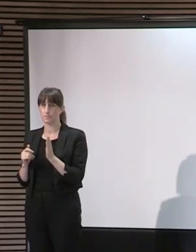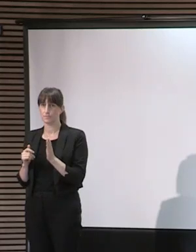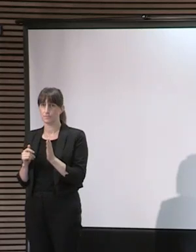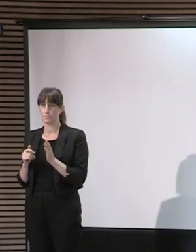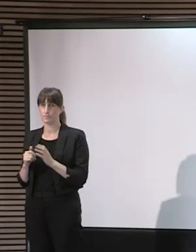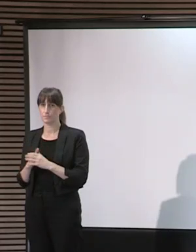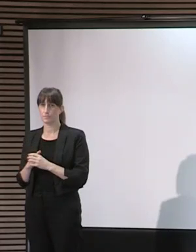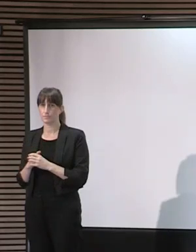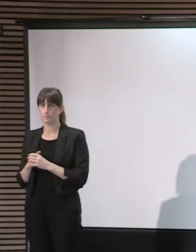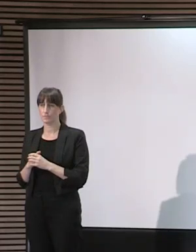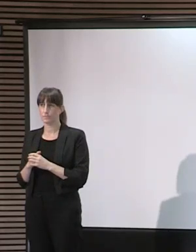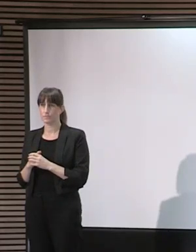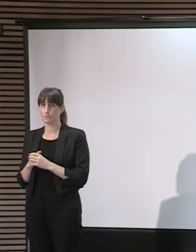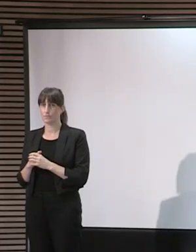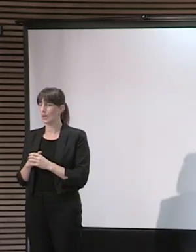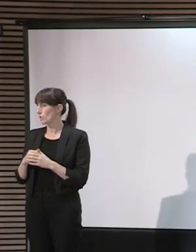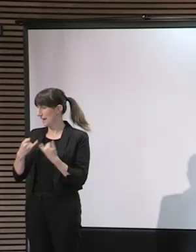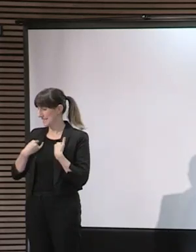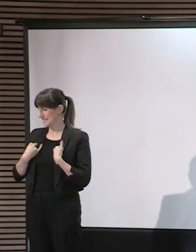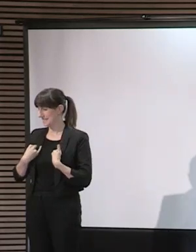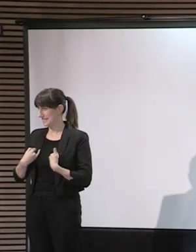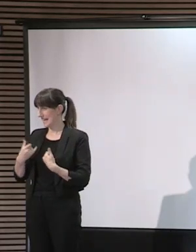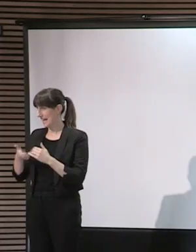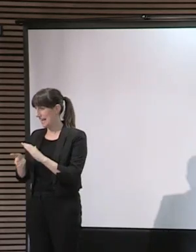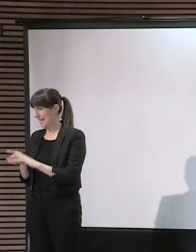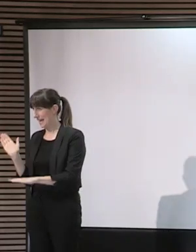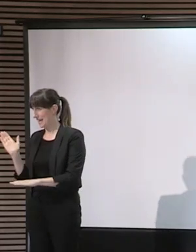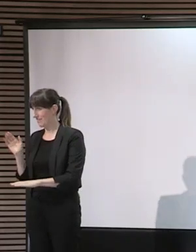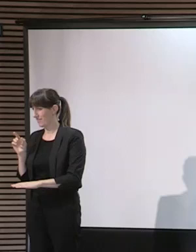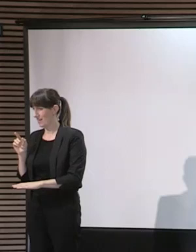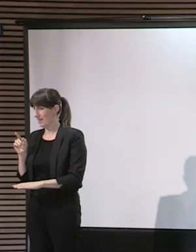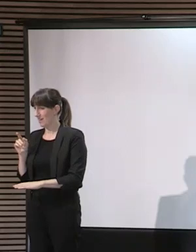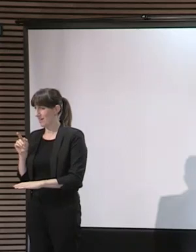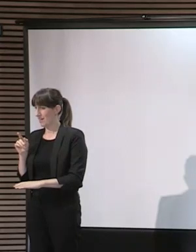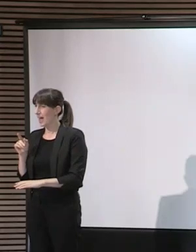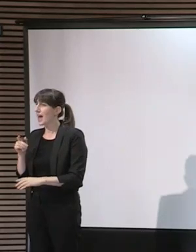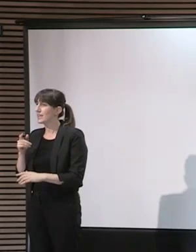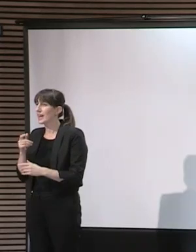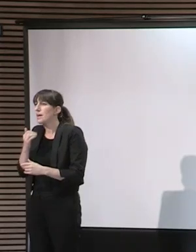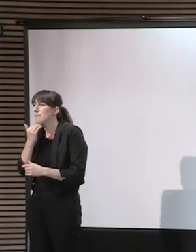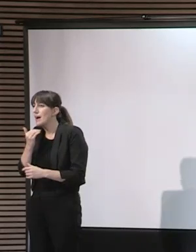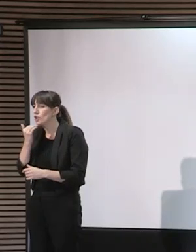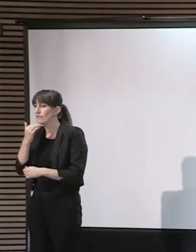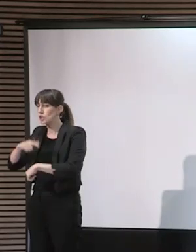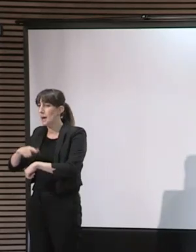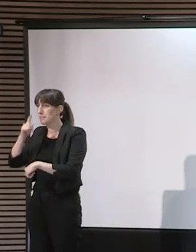home if they're sick. Do you need to more permanently then look at sick